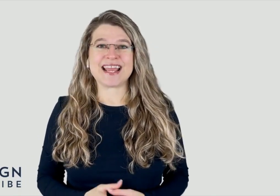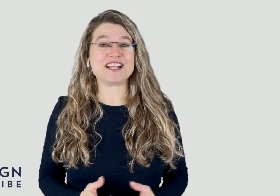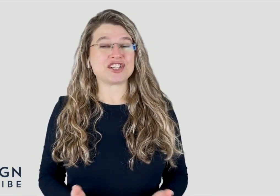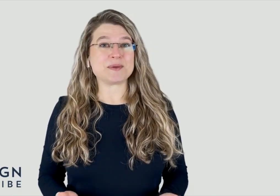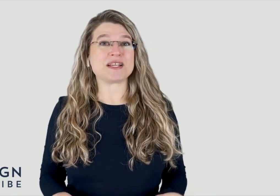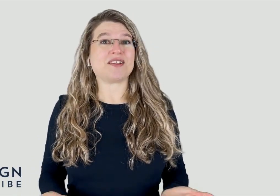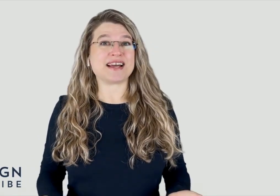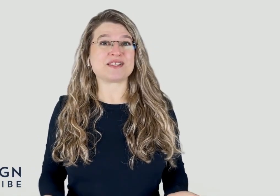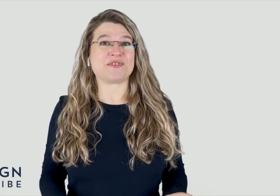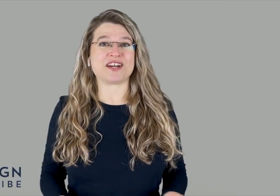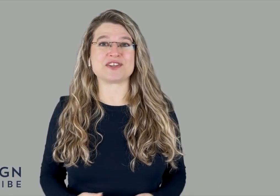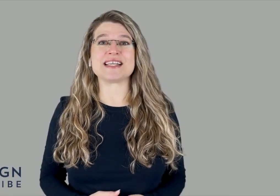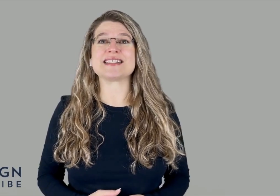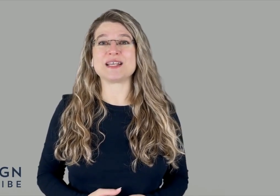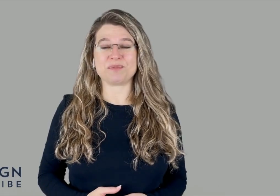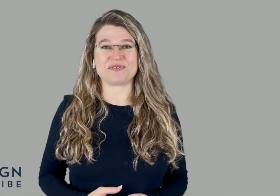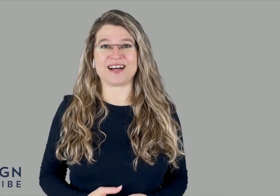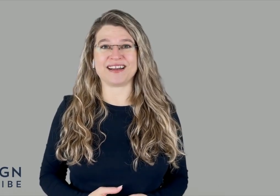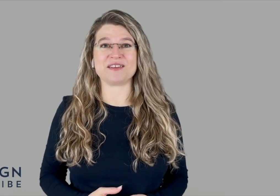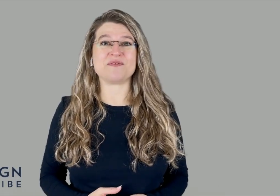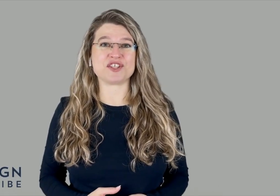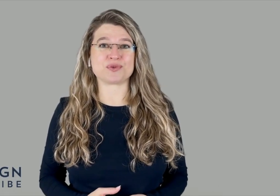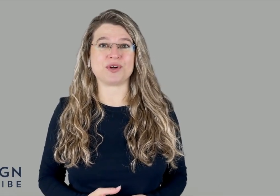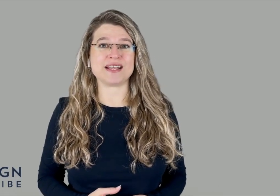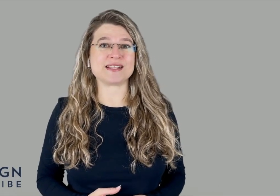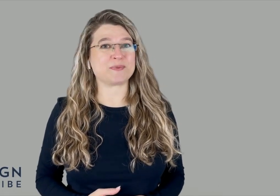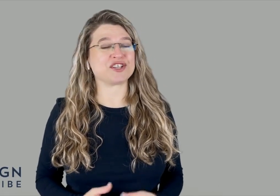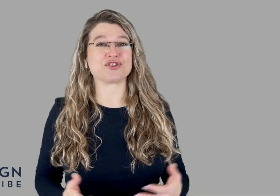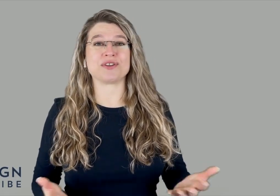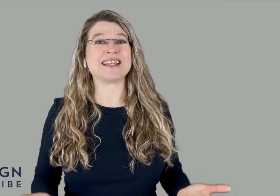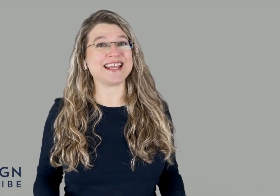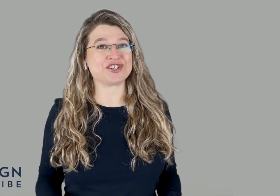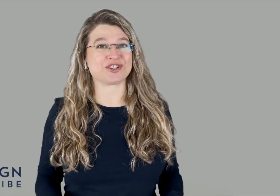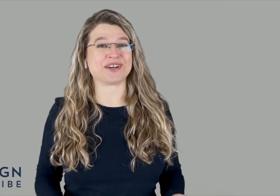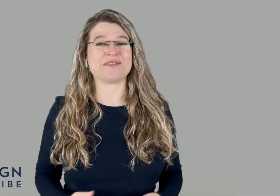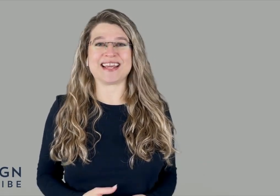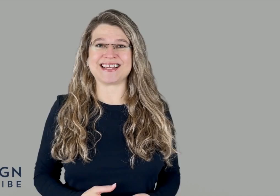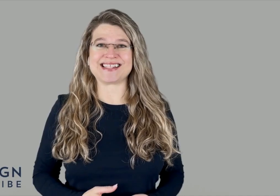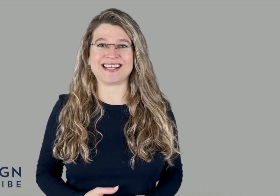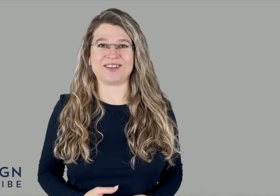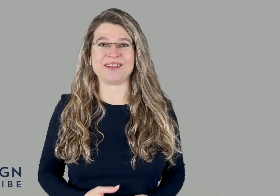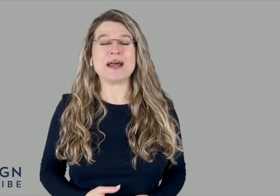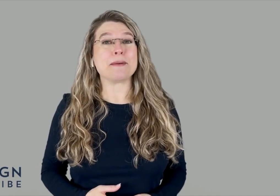Handshapes and classifiers exemplify the visual and spatial nature of ASL,